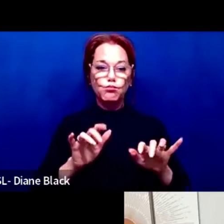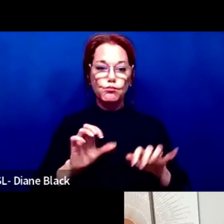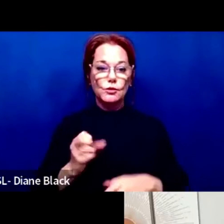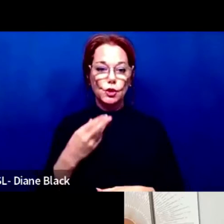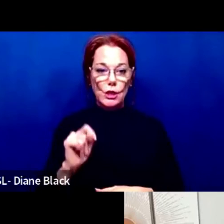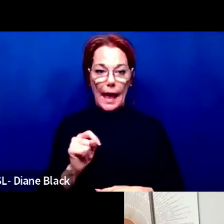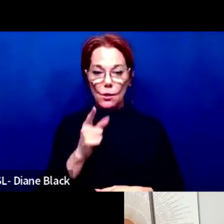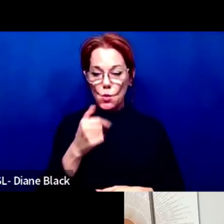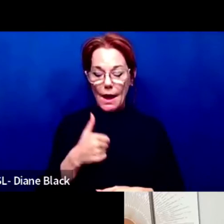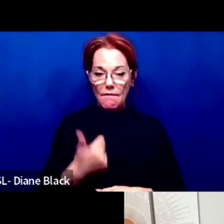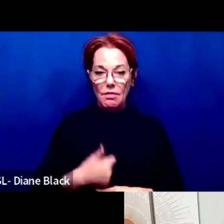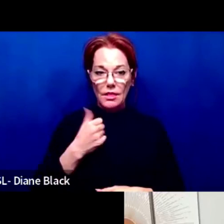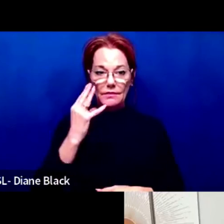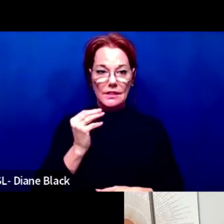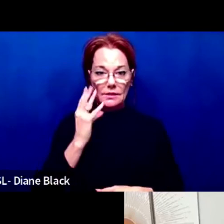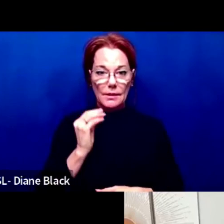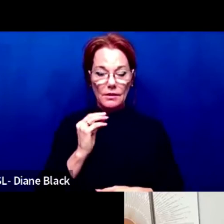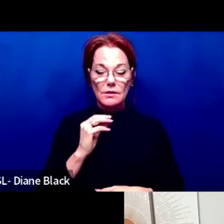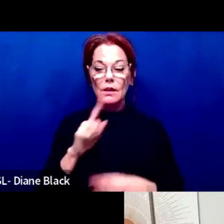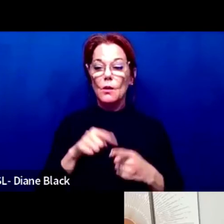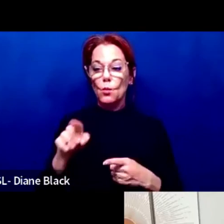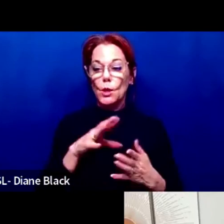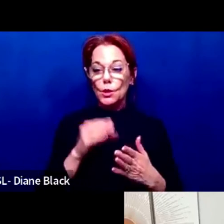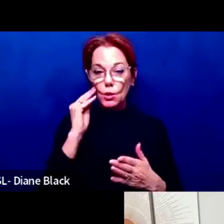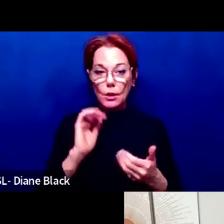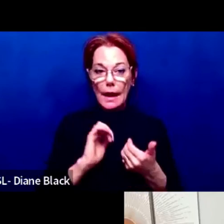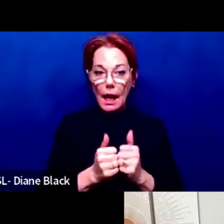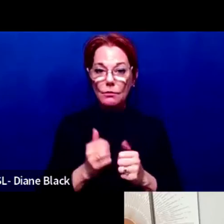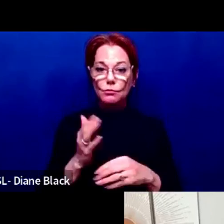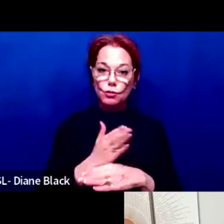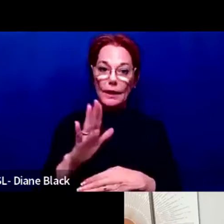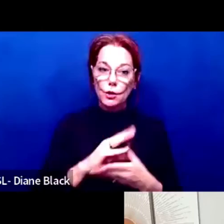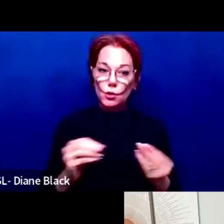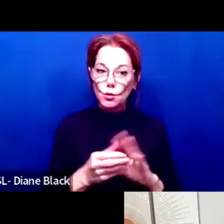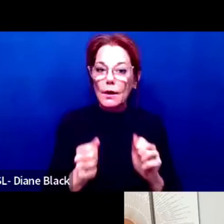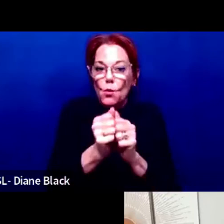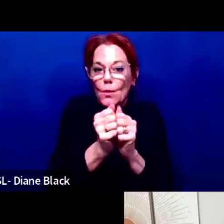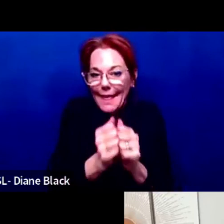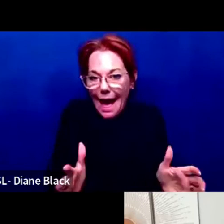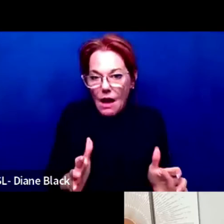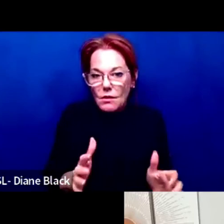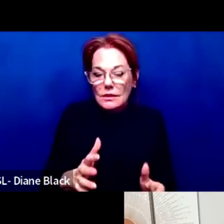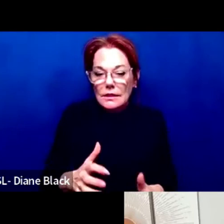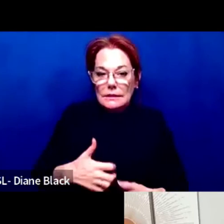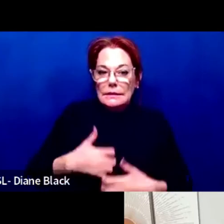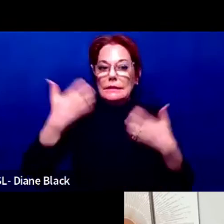learn how to tell their story without being upset. Those are the things that pass law, you